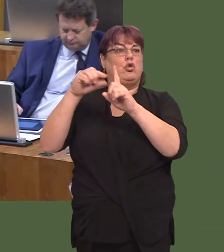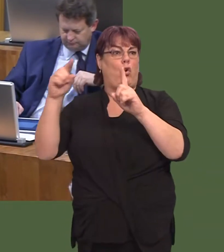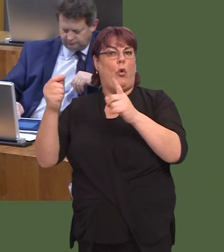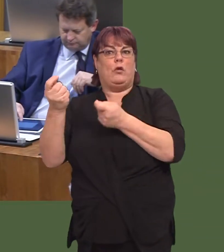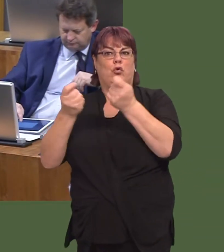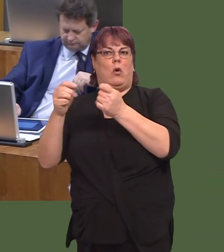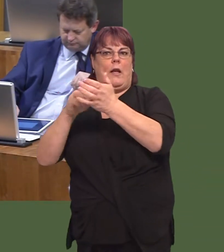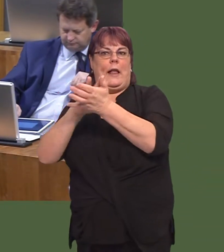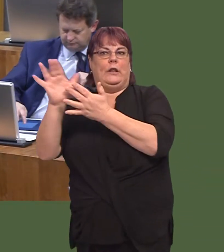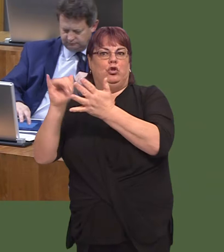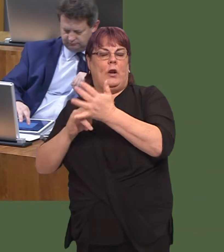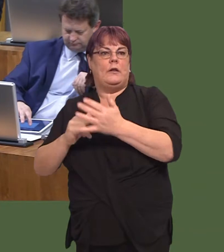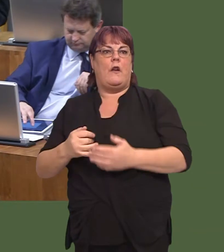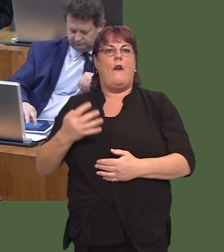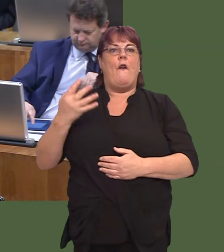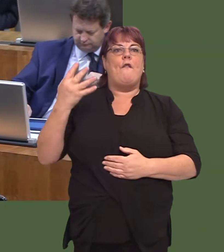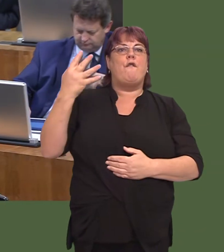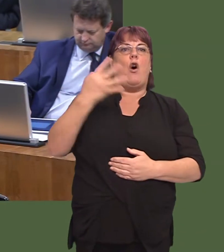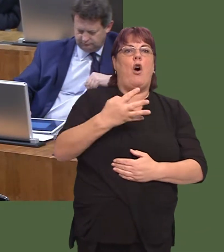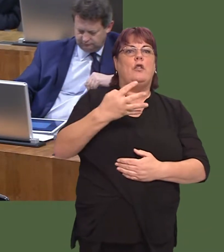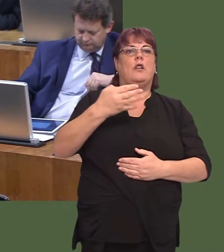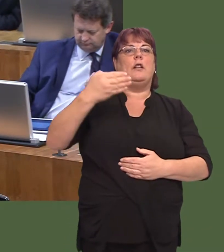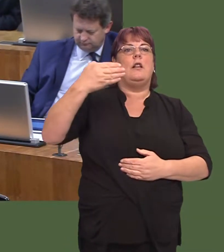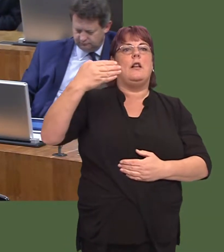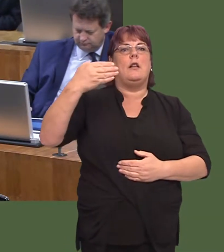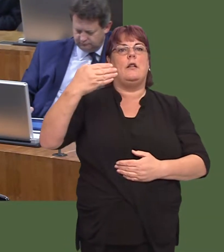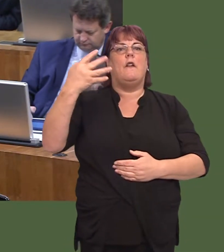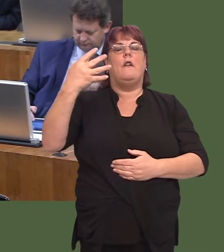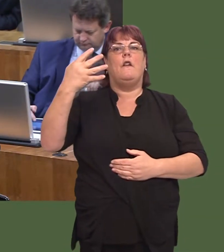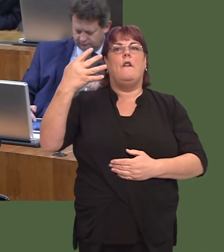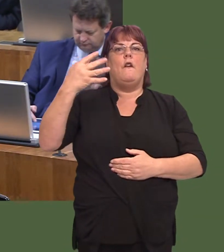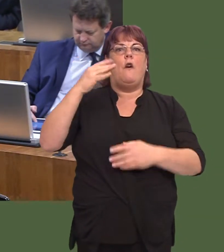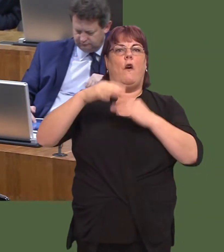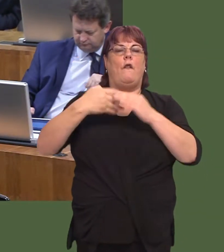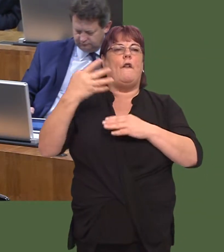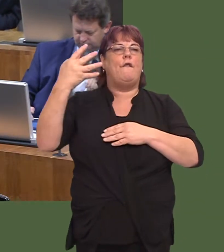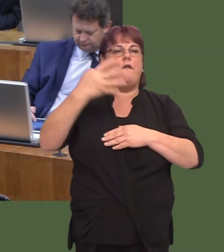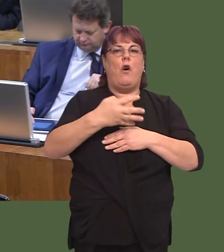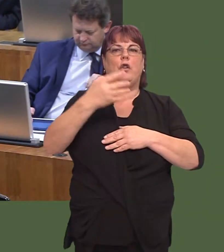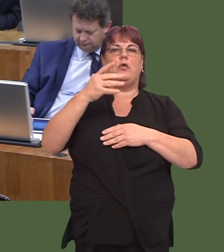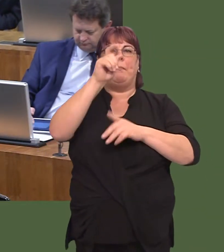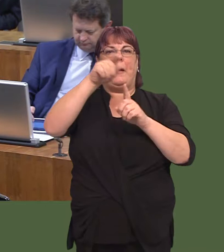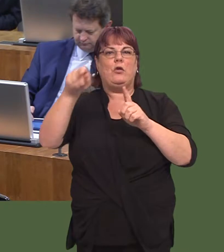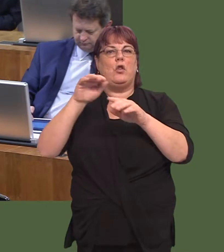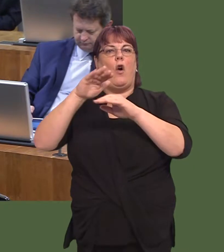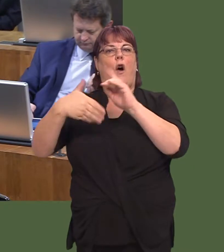There were 409,342 patients over the English targetóthatís more than doubled over the last three years.